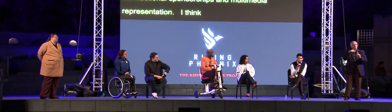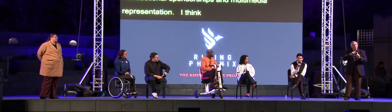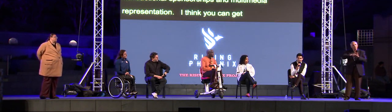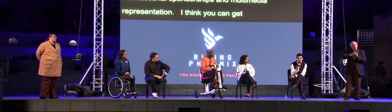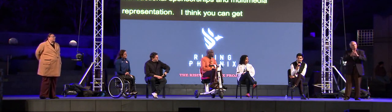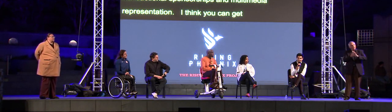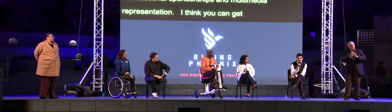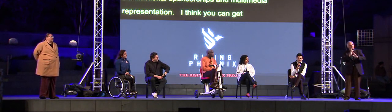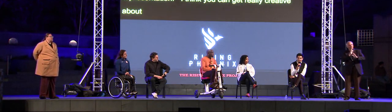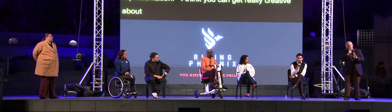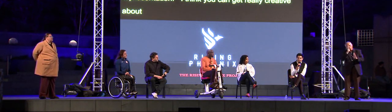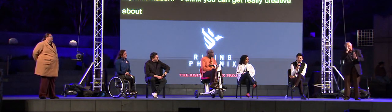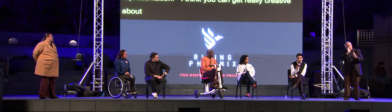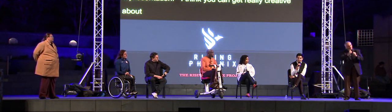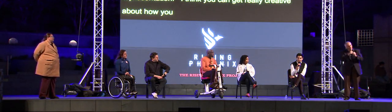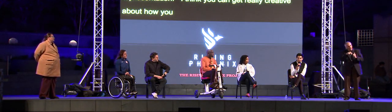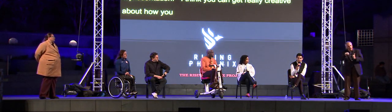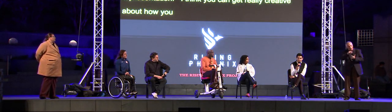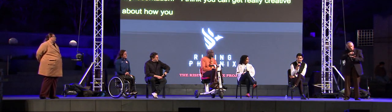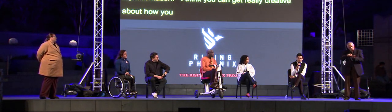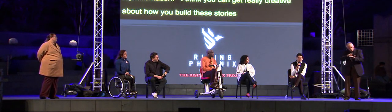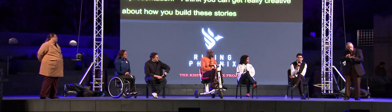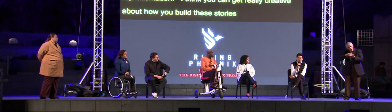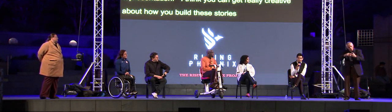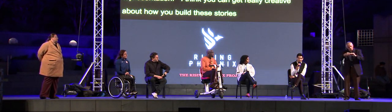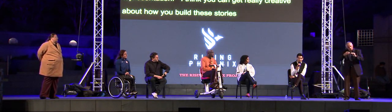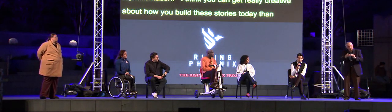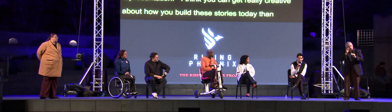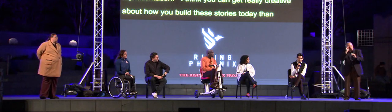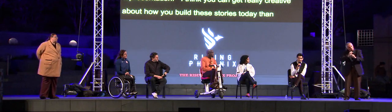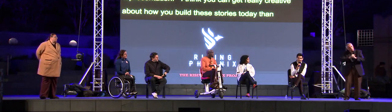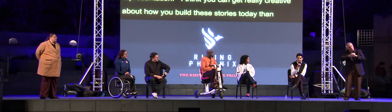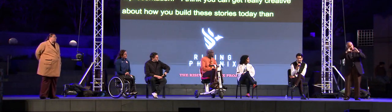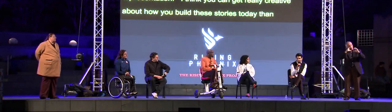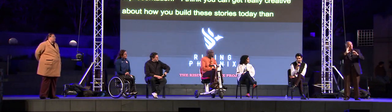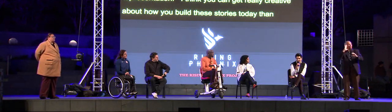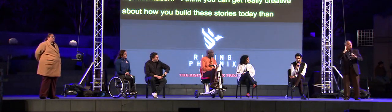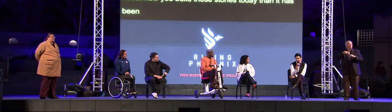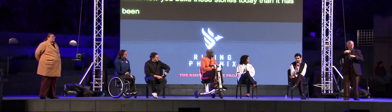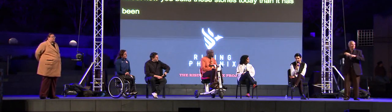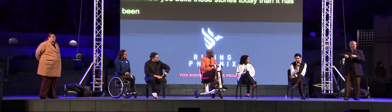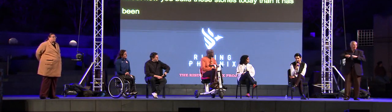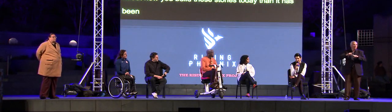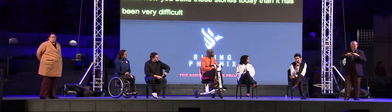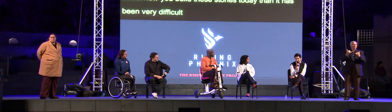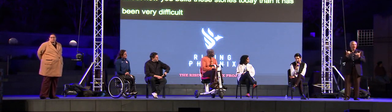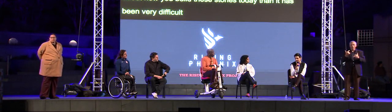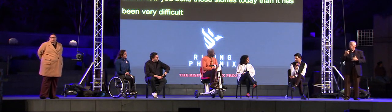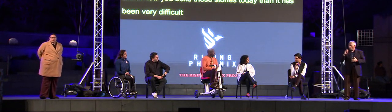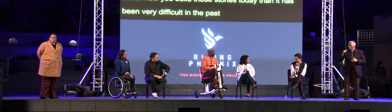these stories today that you has been very difficult in the past. And I think Greg, the other comment